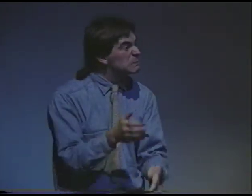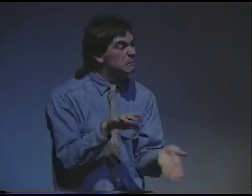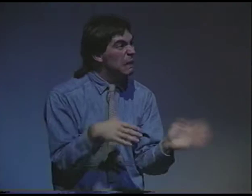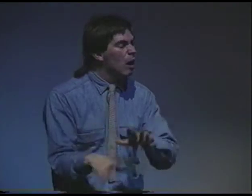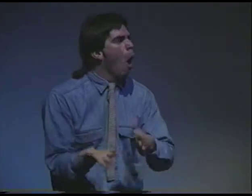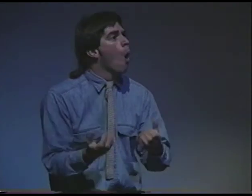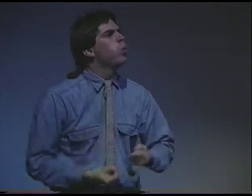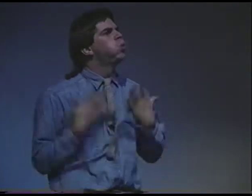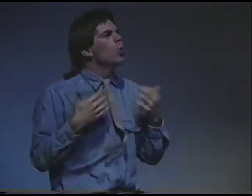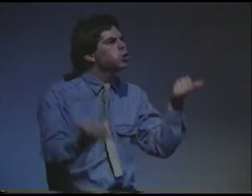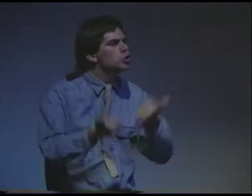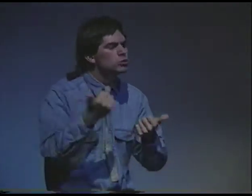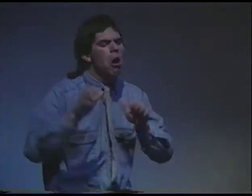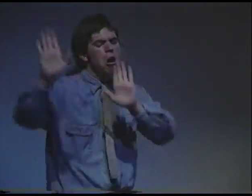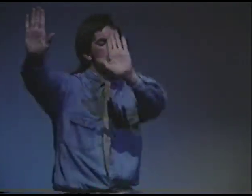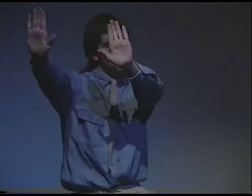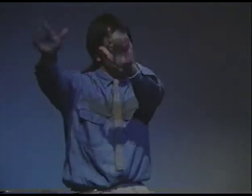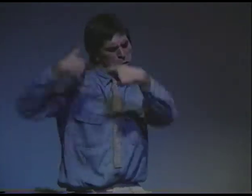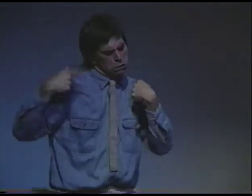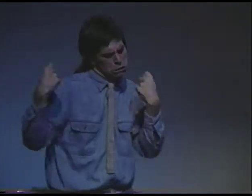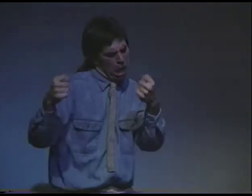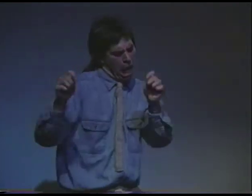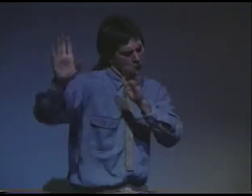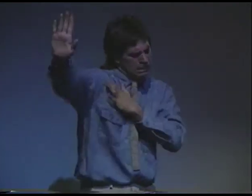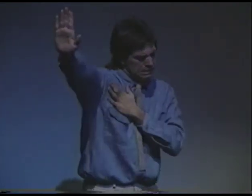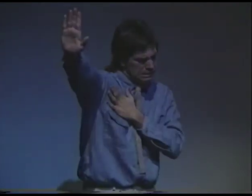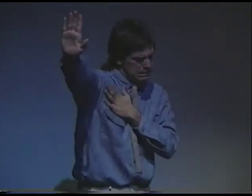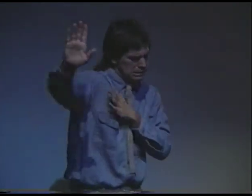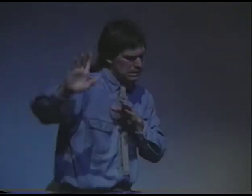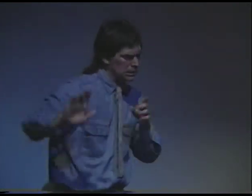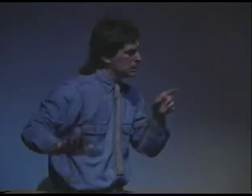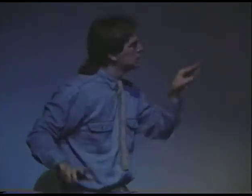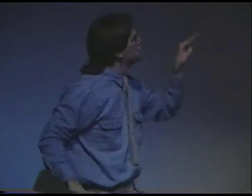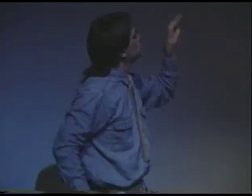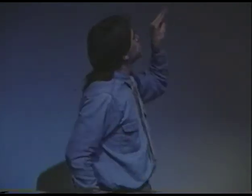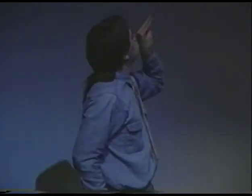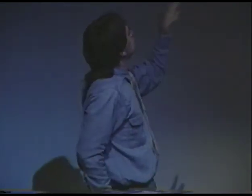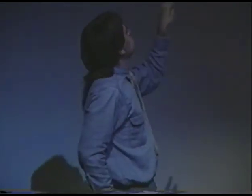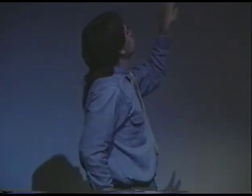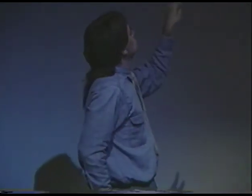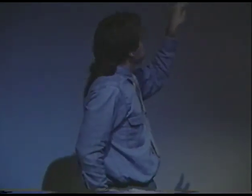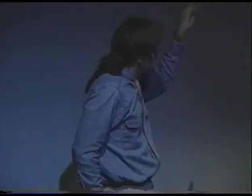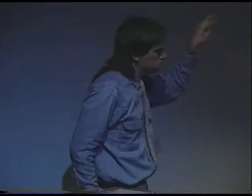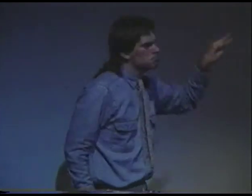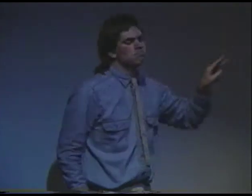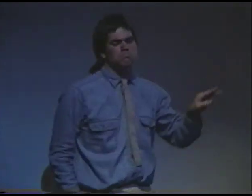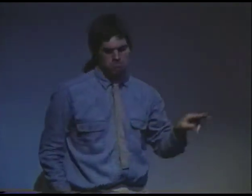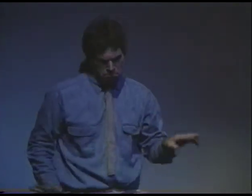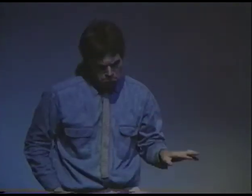So Ginsberg said, does that mean it loses the translation? Or is it exciting for you or what?